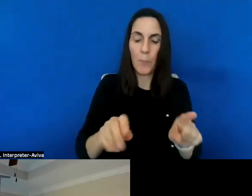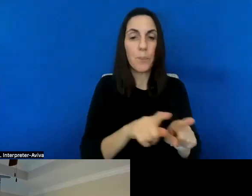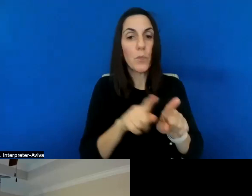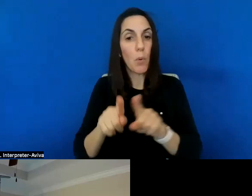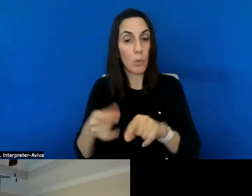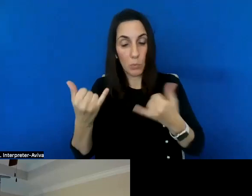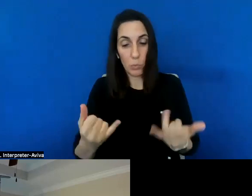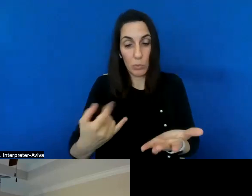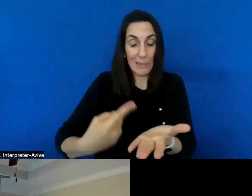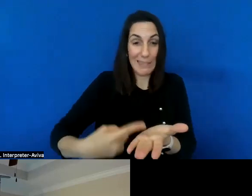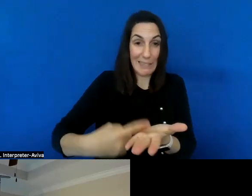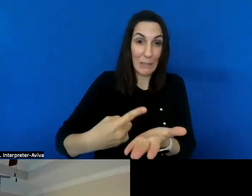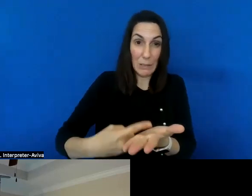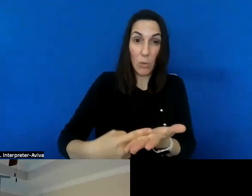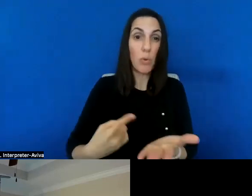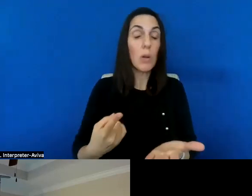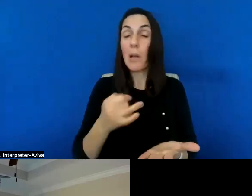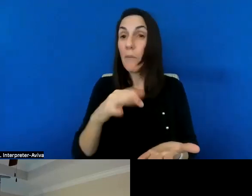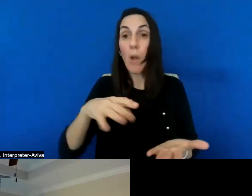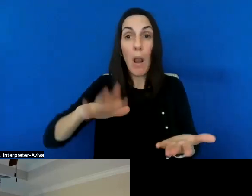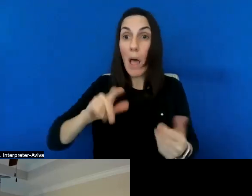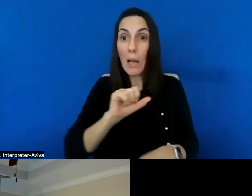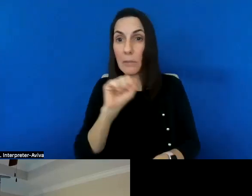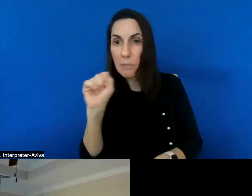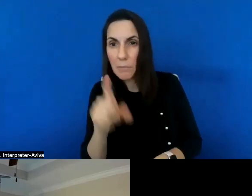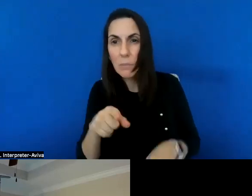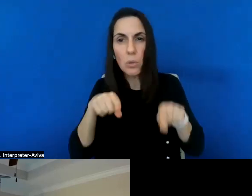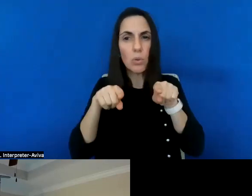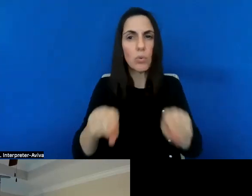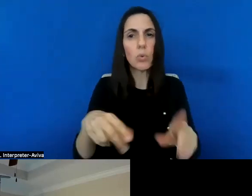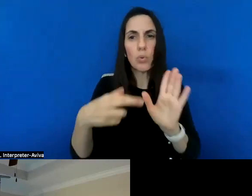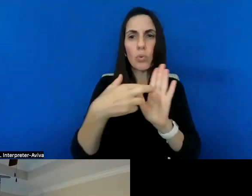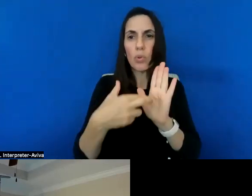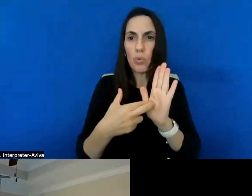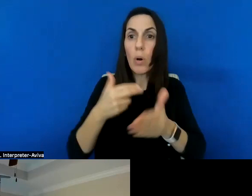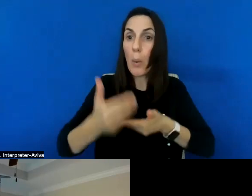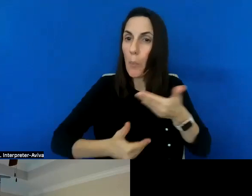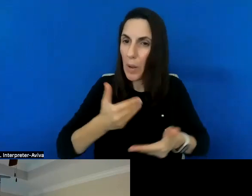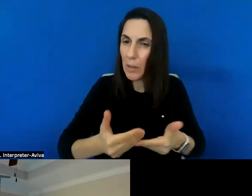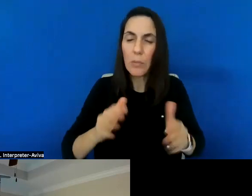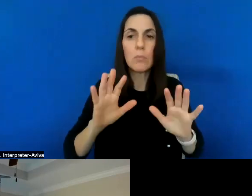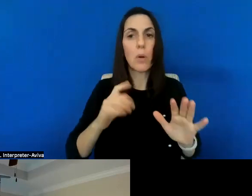11:07:24 If you didn't ask your question during the registration process, we received 64 questions